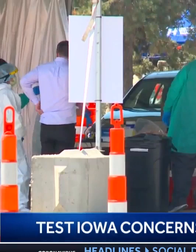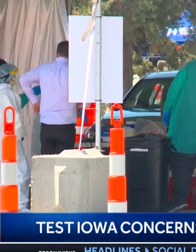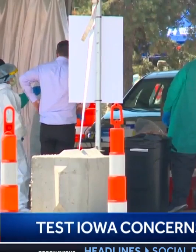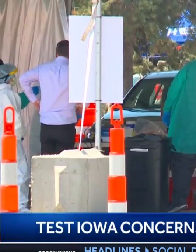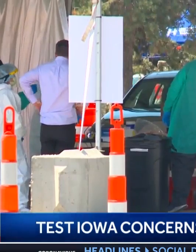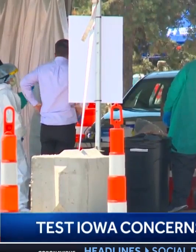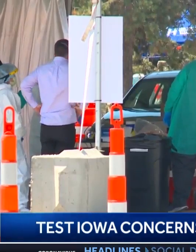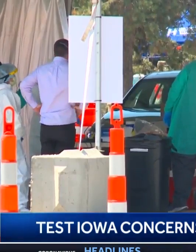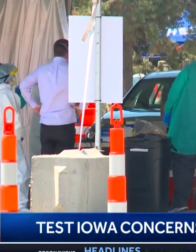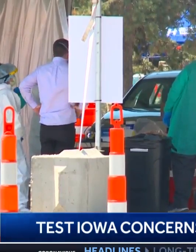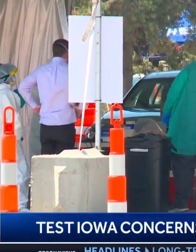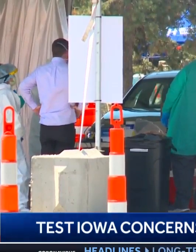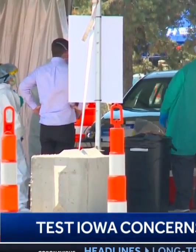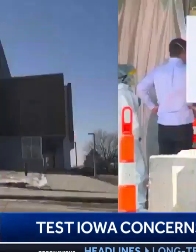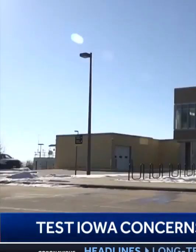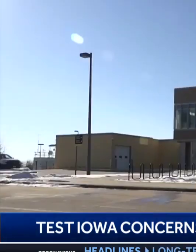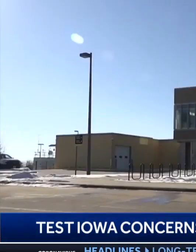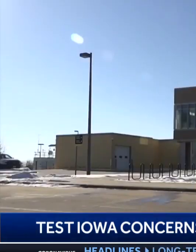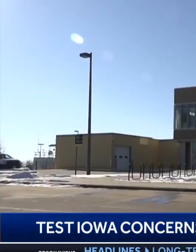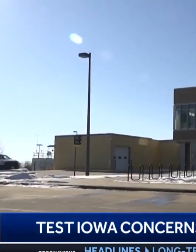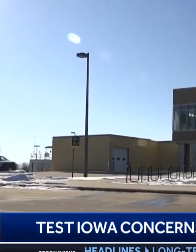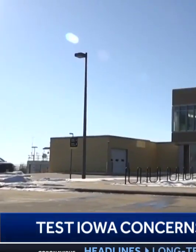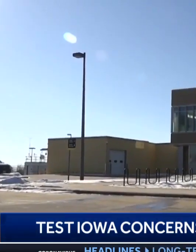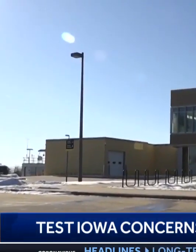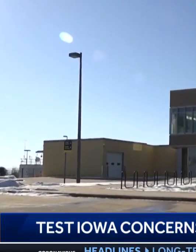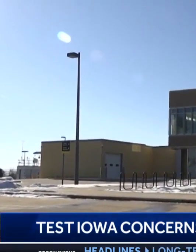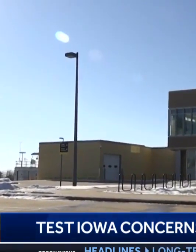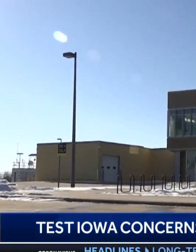WE ARE IN THE PROCESS RIGHT NOW OF VALIDATING THE PROCESS.